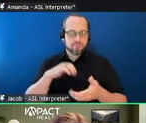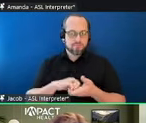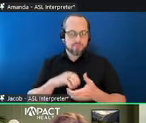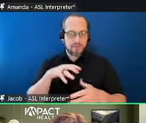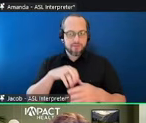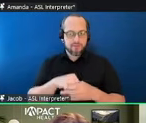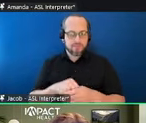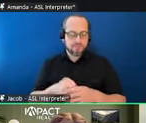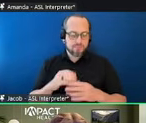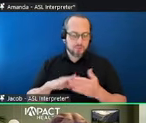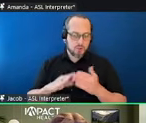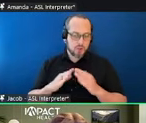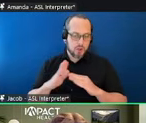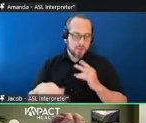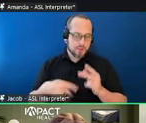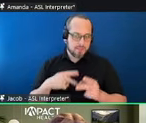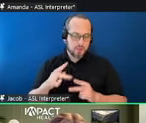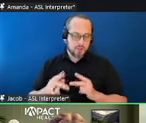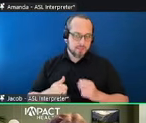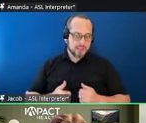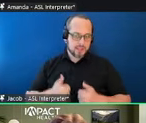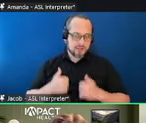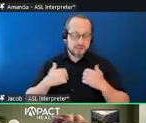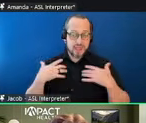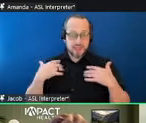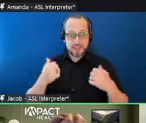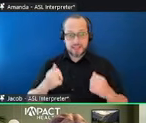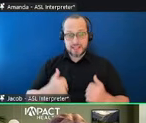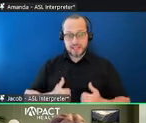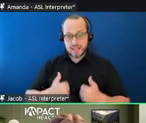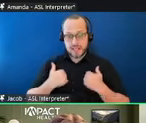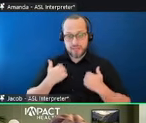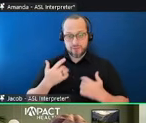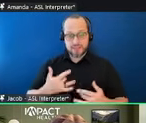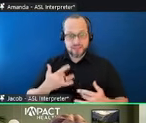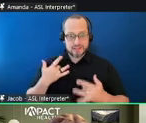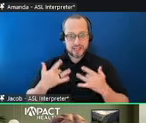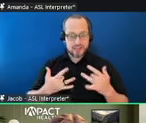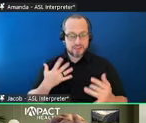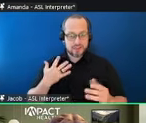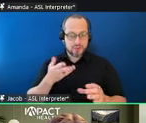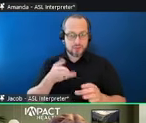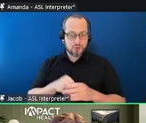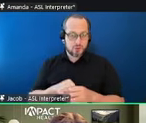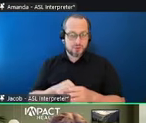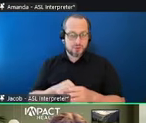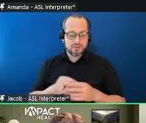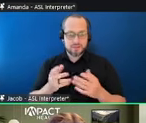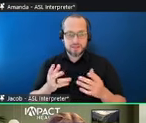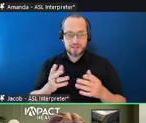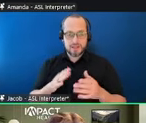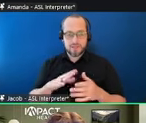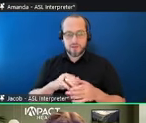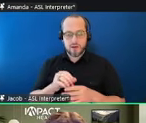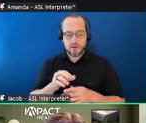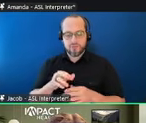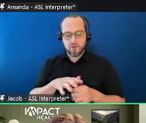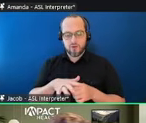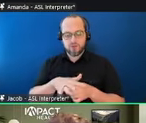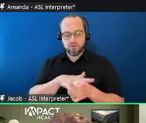healthy lives. And we're excited to join you and be a part of rural health transformation. If you